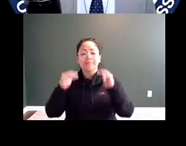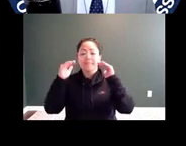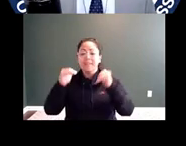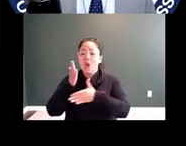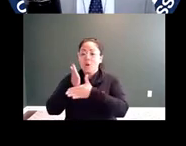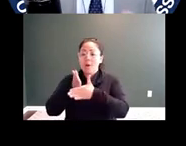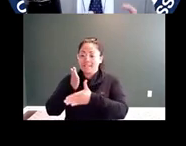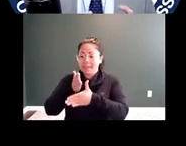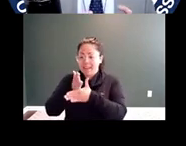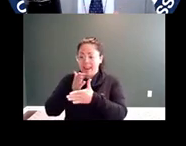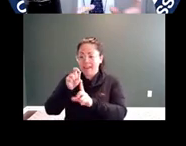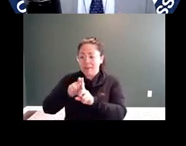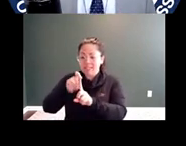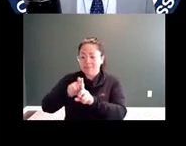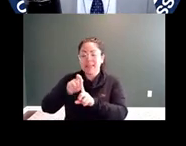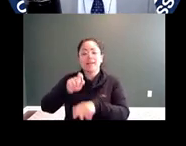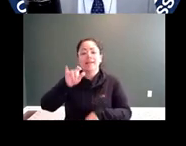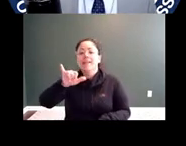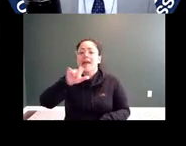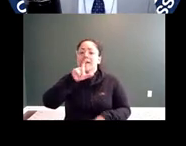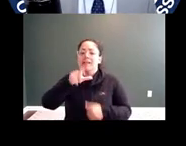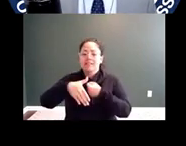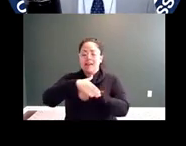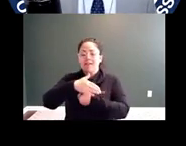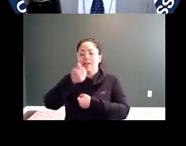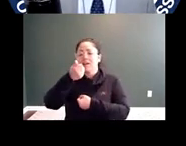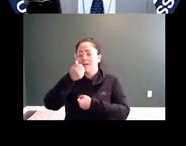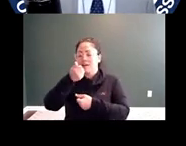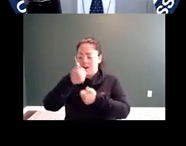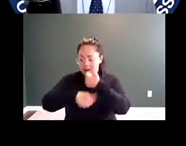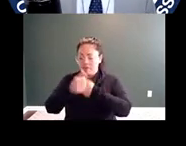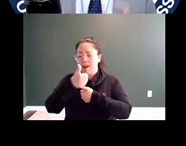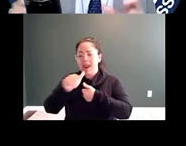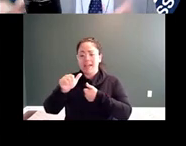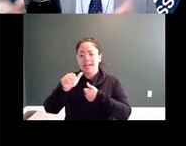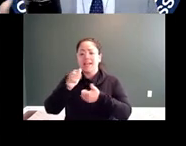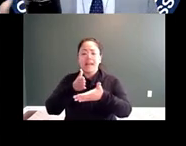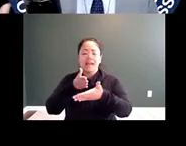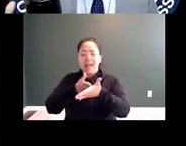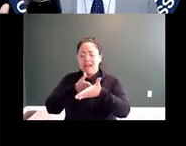Okay? Harassment is covered under our anti-discrimination laws. And so we're going to be talking a little bit